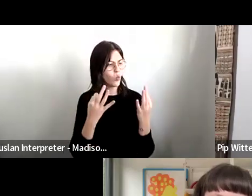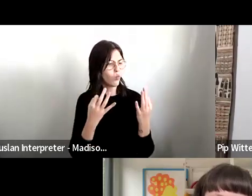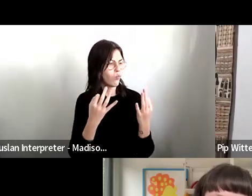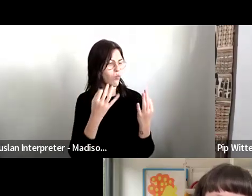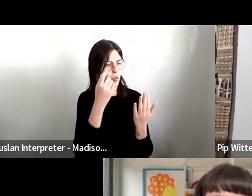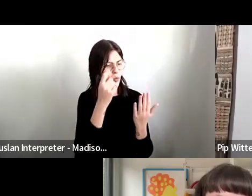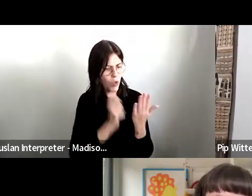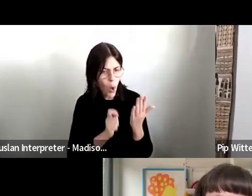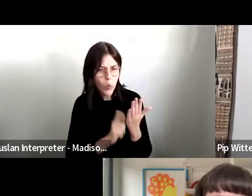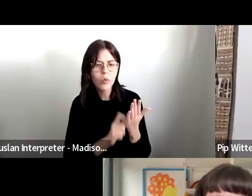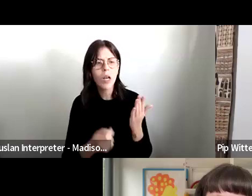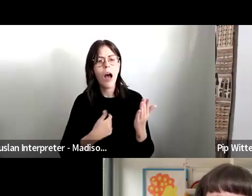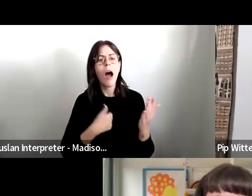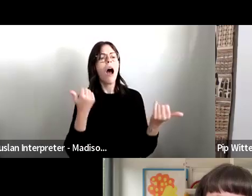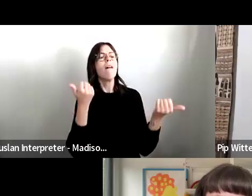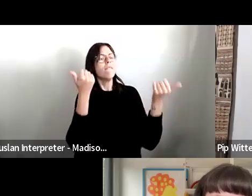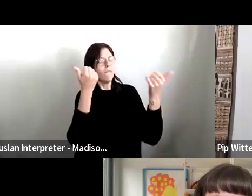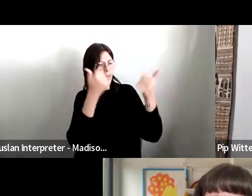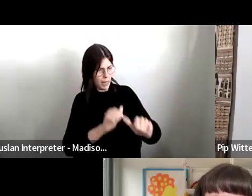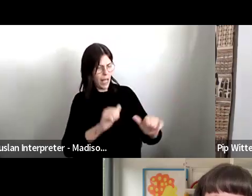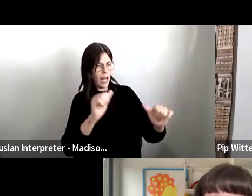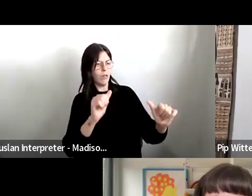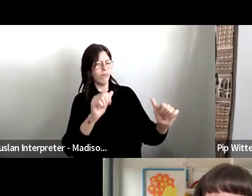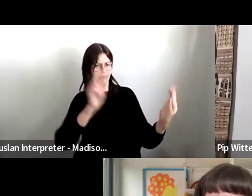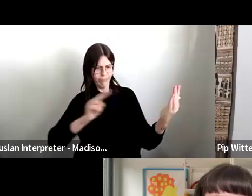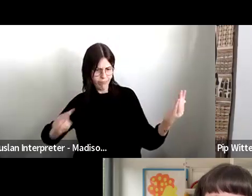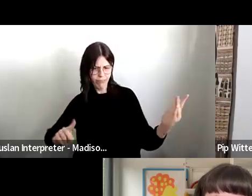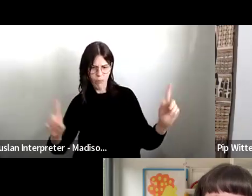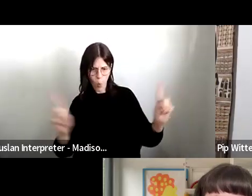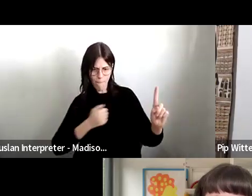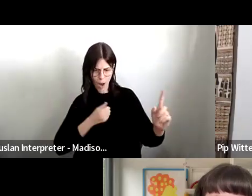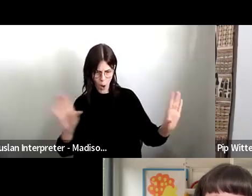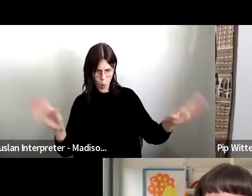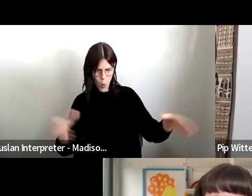that cohort that has been allocated to me looks like. Then I sit down and go through those four